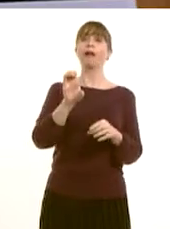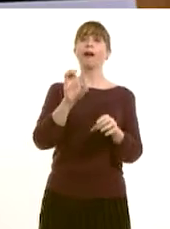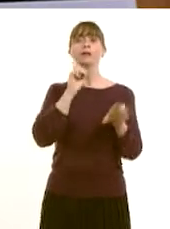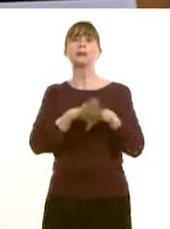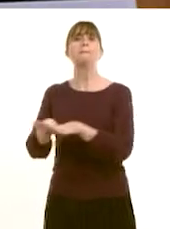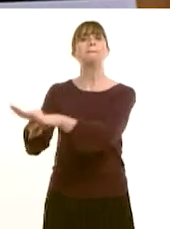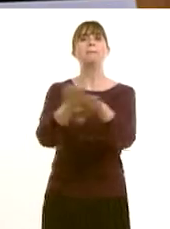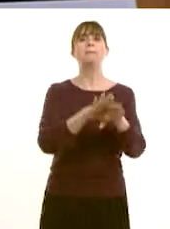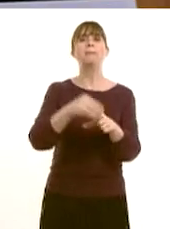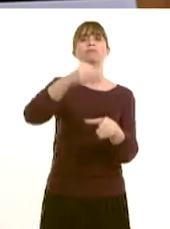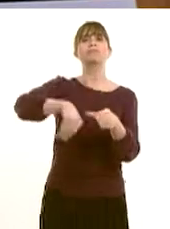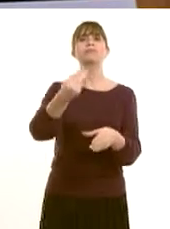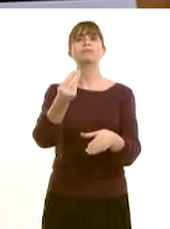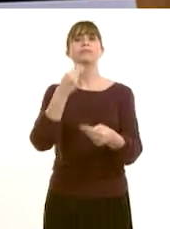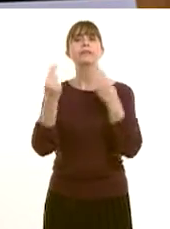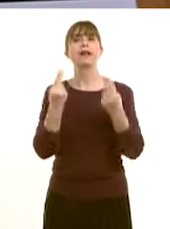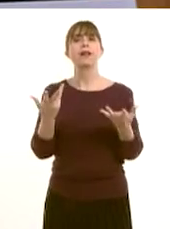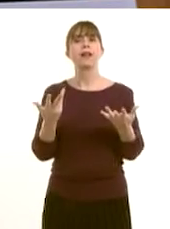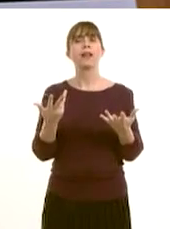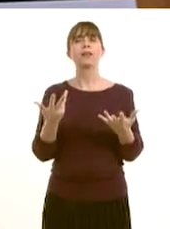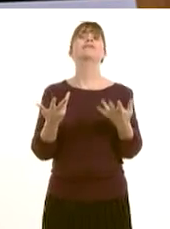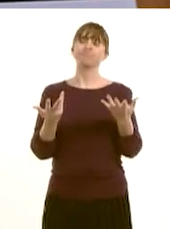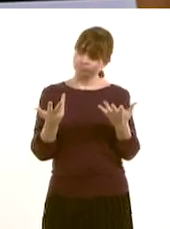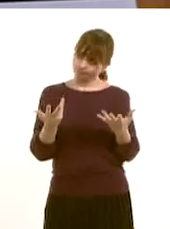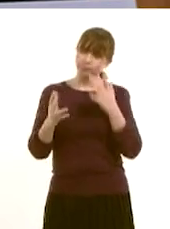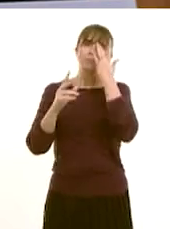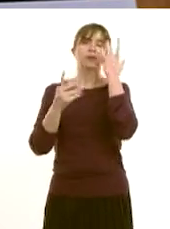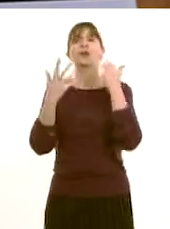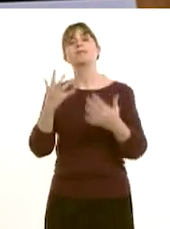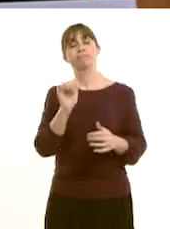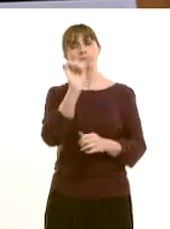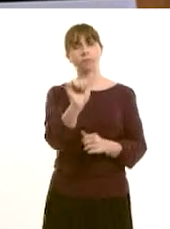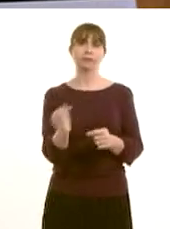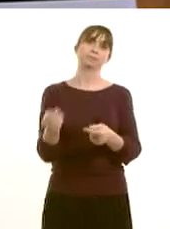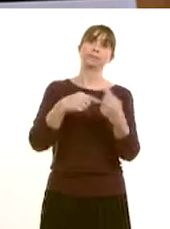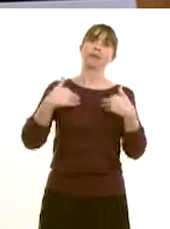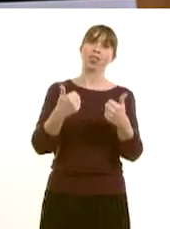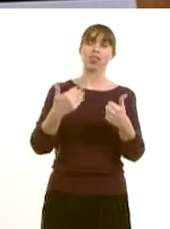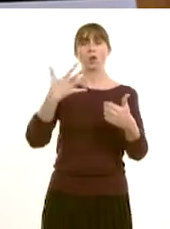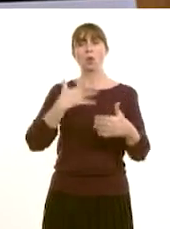Carwyn Jones: When it comes to health, of course, we want to see deliveryówe want to see diagnostic waiting times continuing to go down, A&E waits continuing to go down,